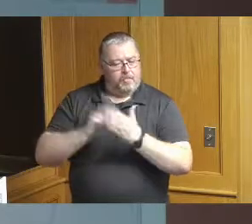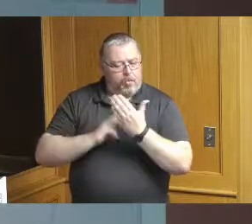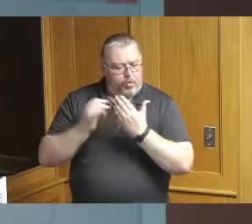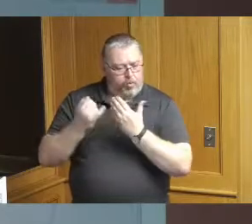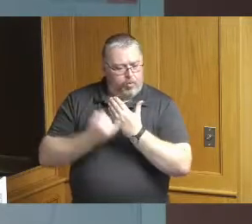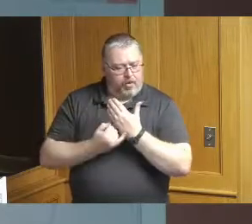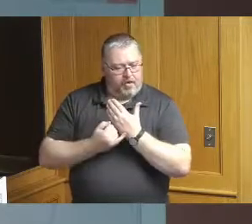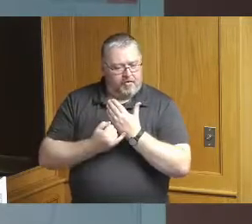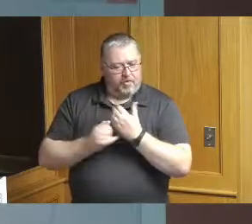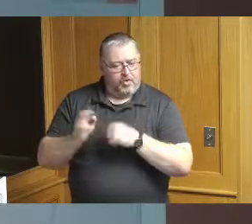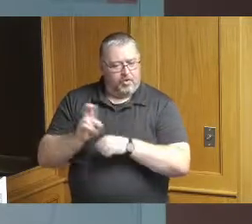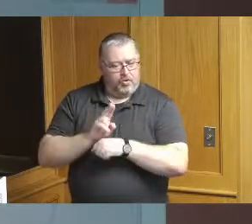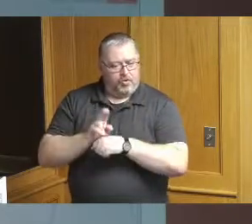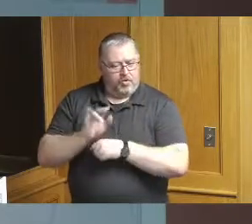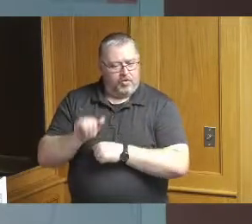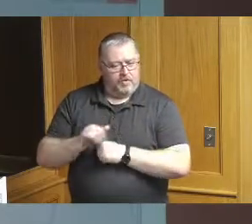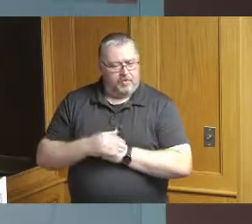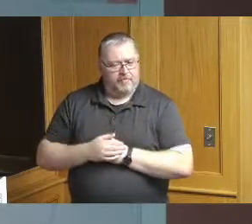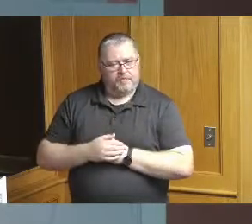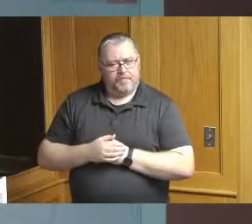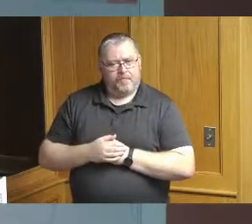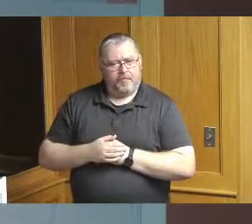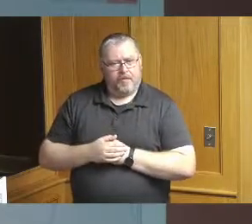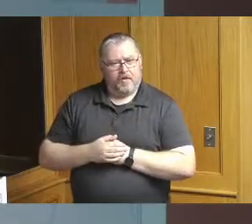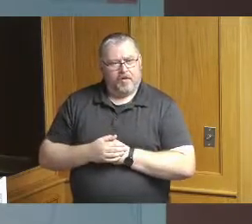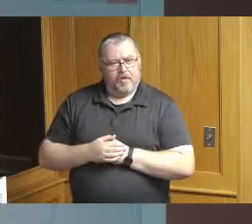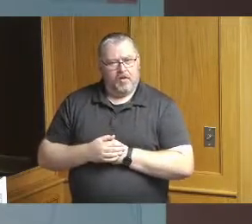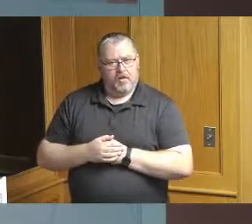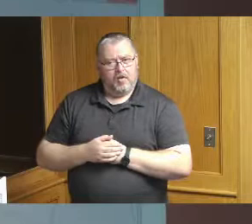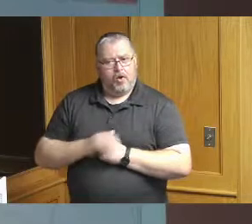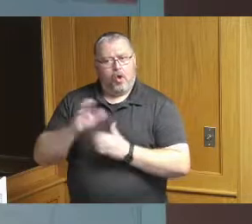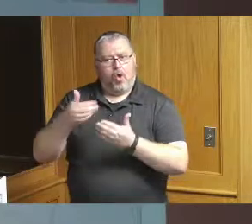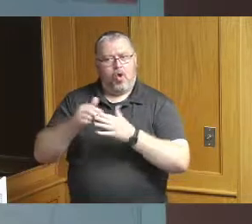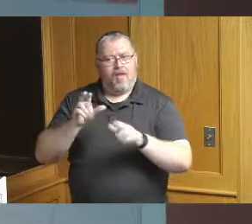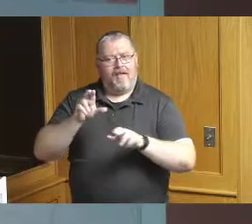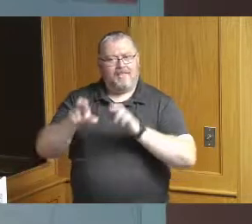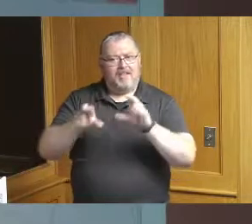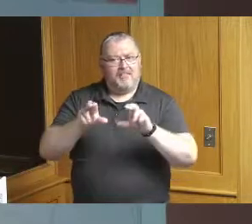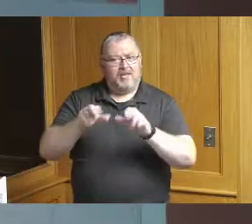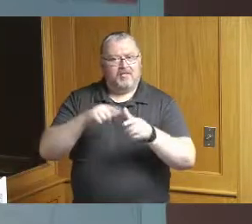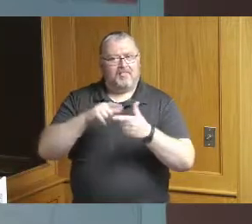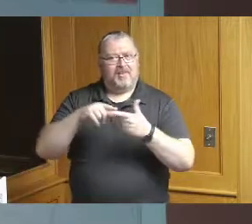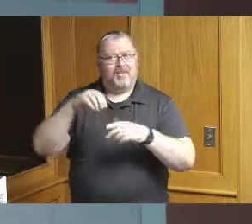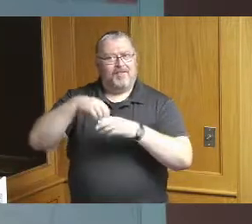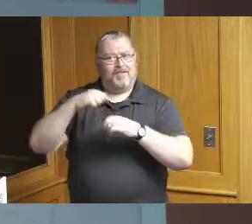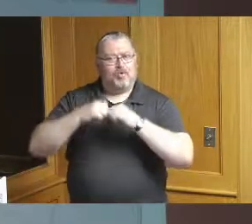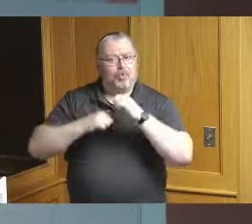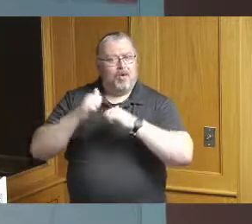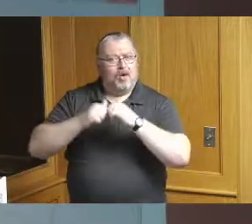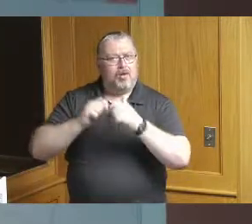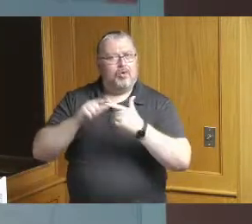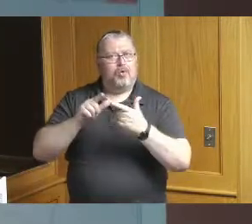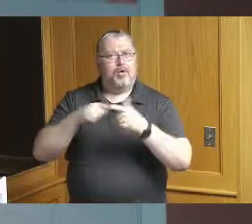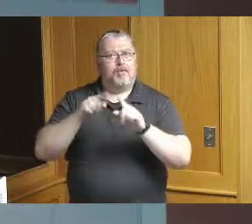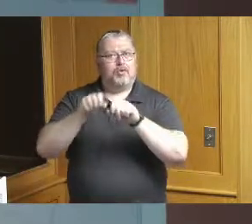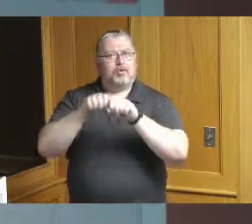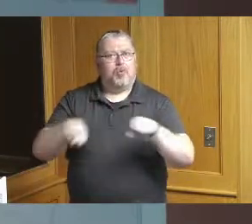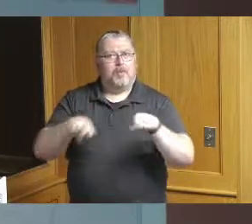other agencies they need to which shows how the investment in the infrastructure you know is distributed across their neighborhoods as well